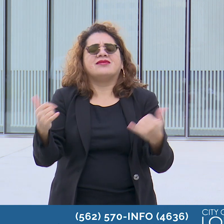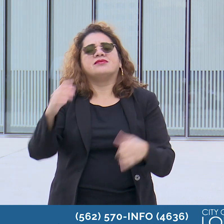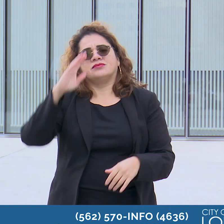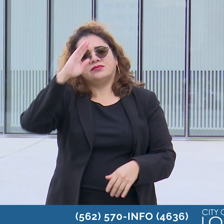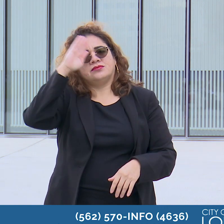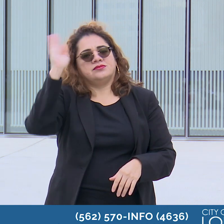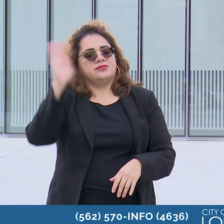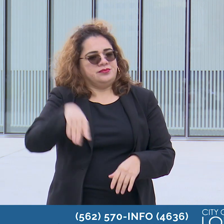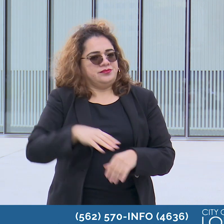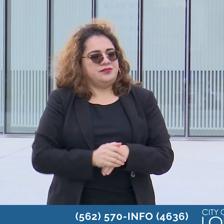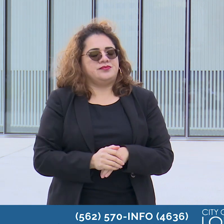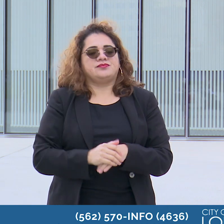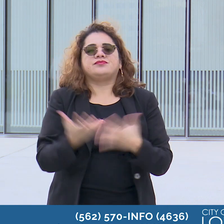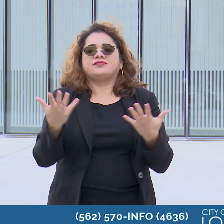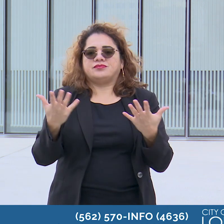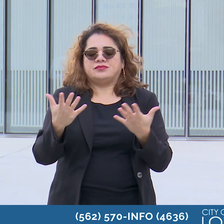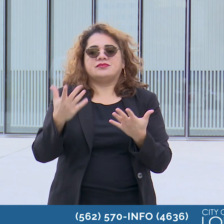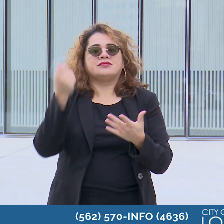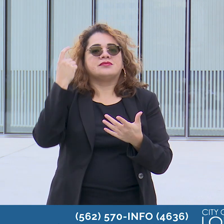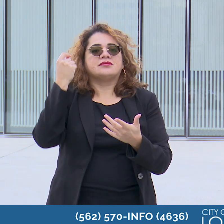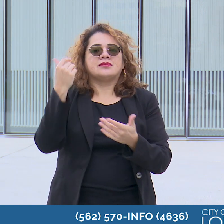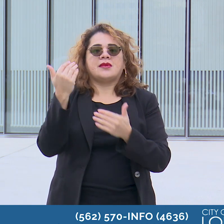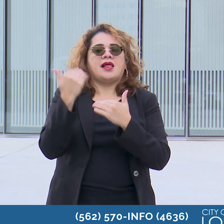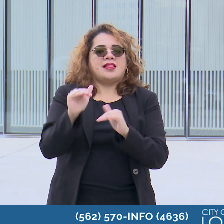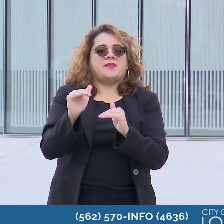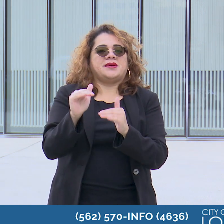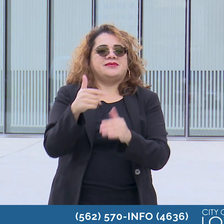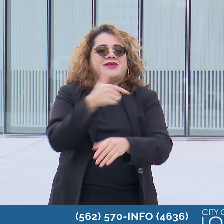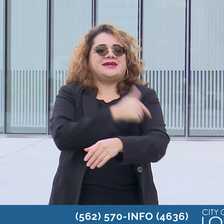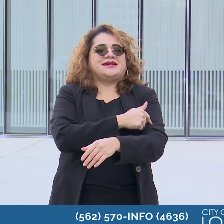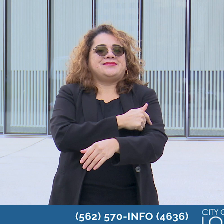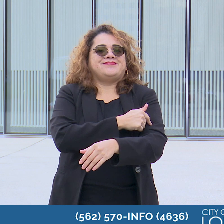to have enough vaccine to vaccinate everyone in the next couple of months.